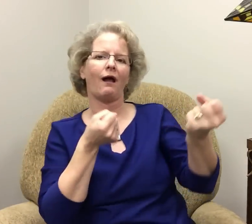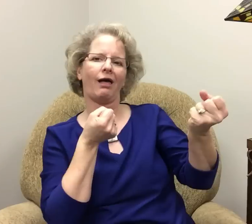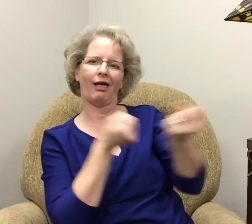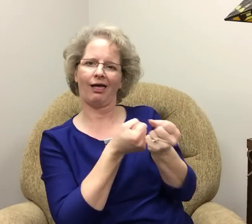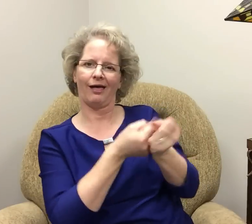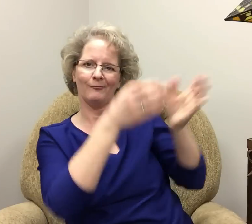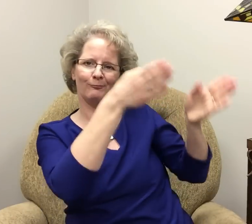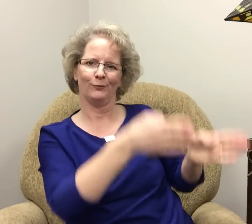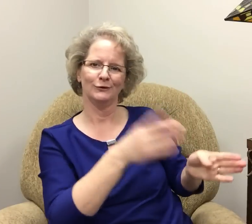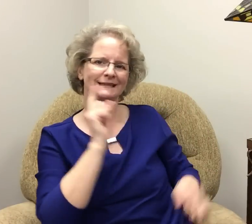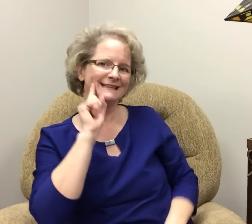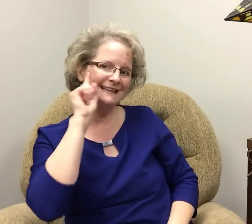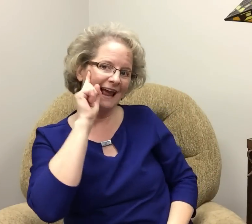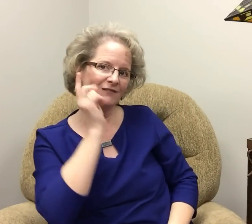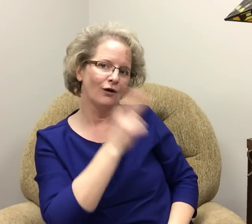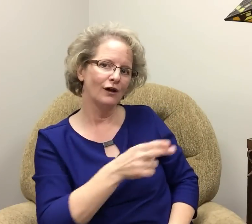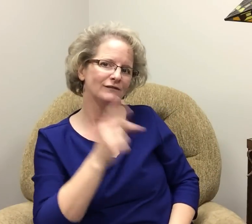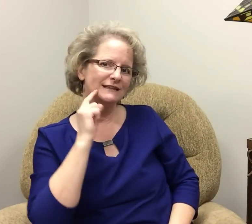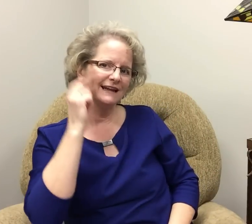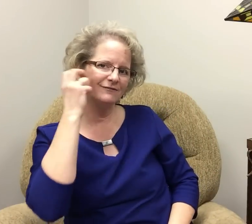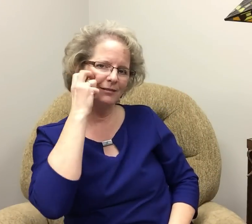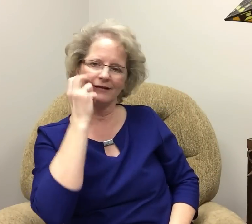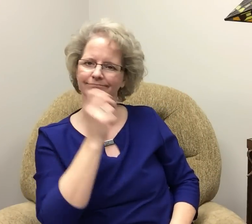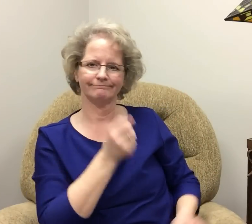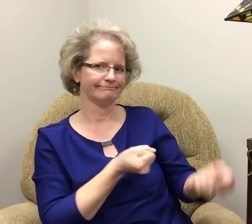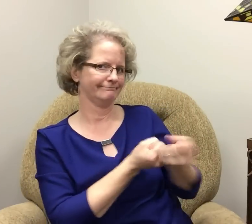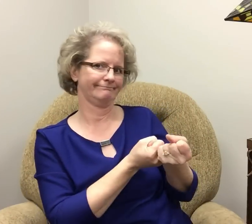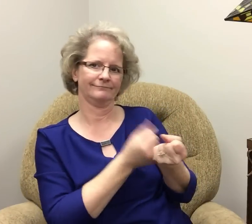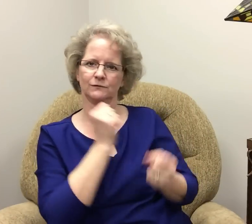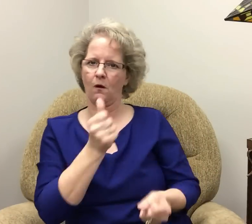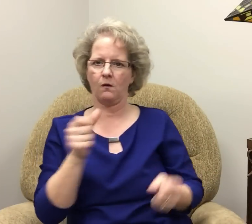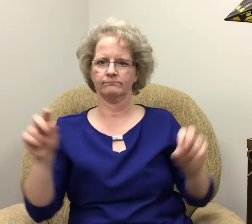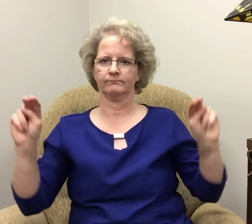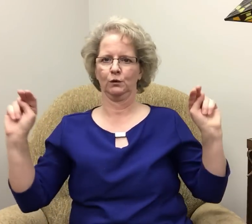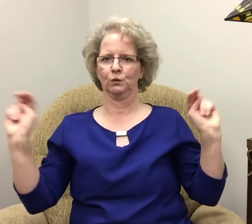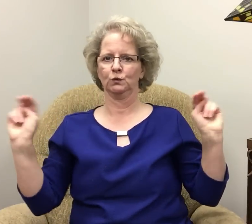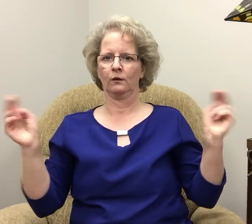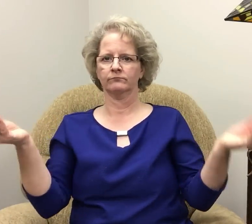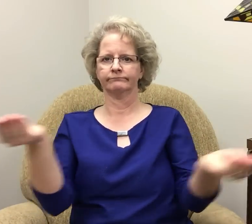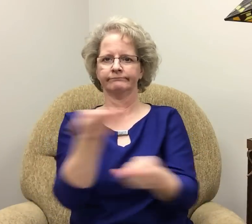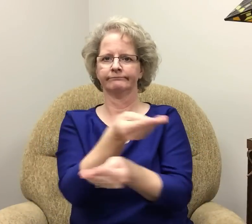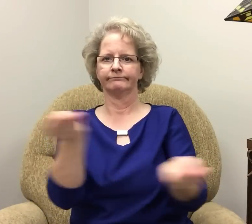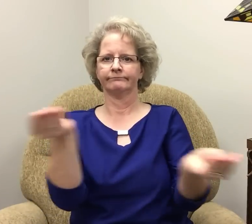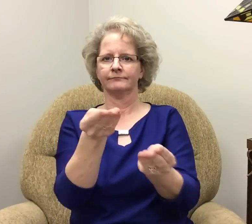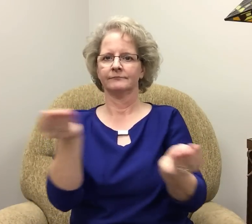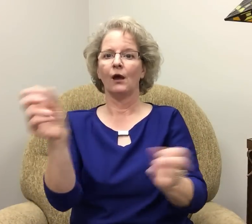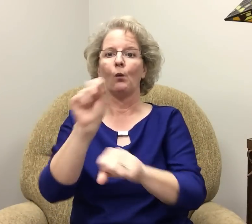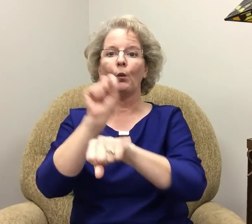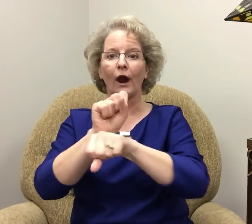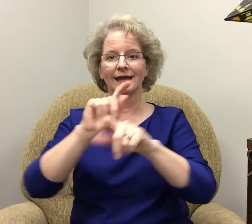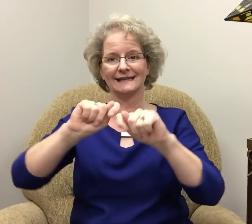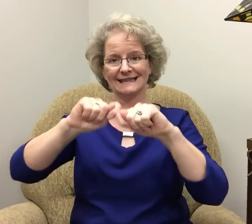They will not be taking sides with one person or the other, but they'll remain neutral throughout